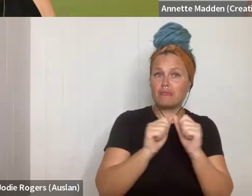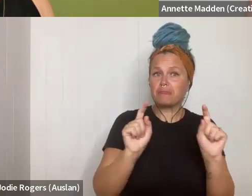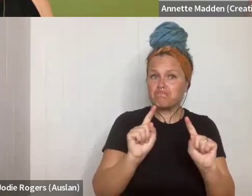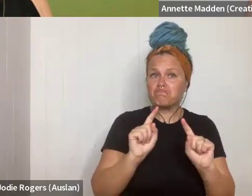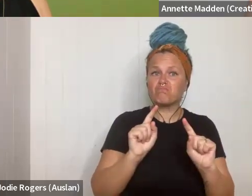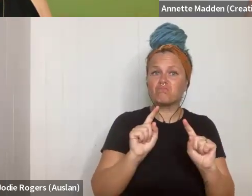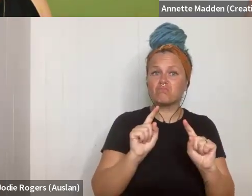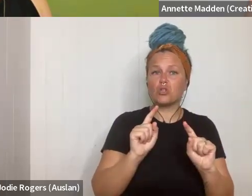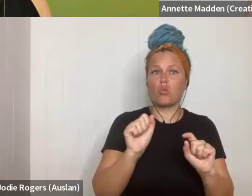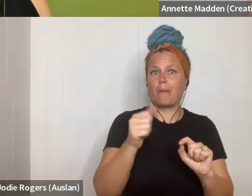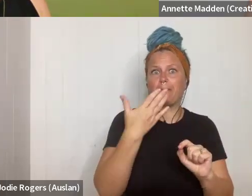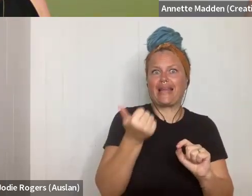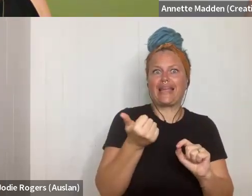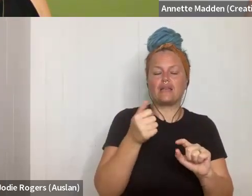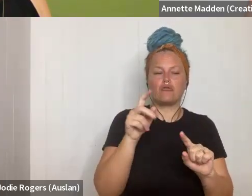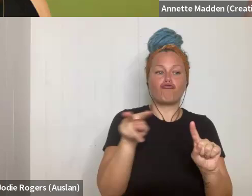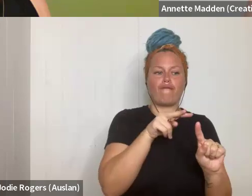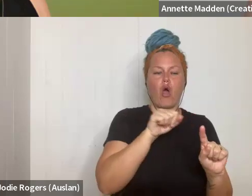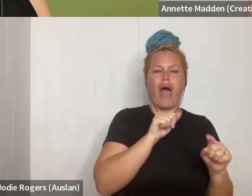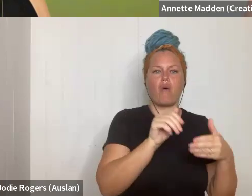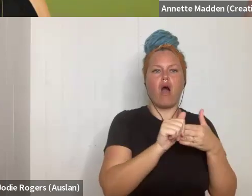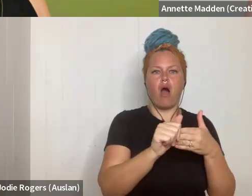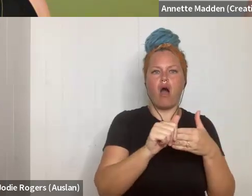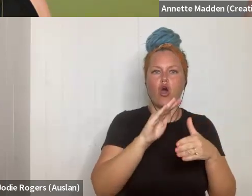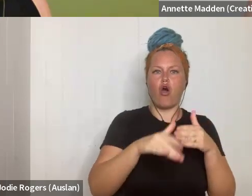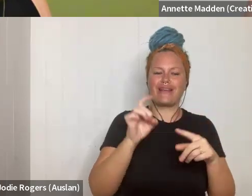other income. Governance arrangements,